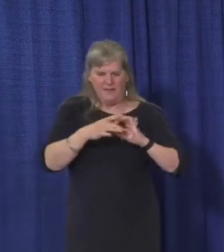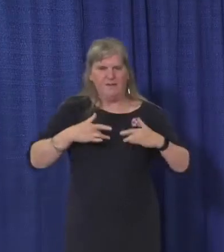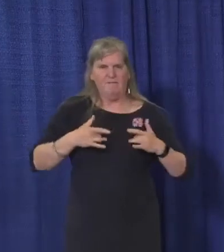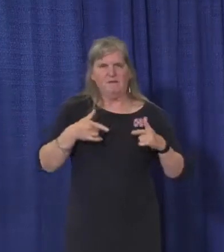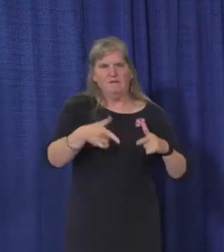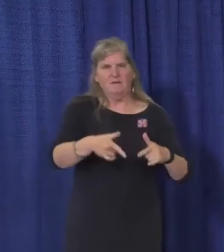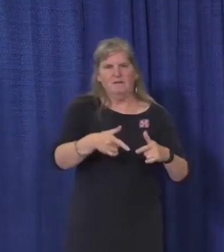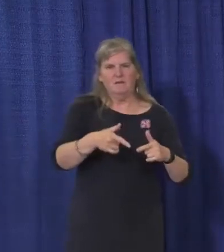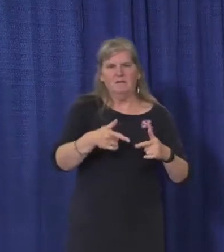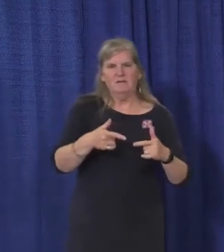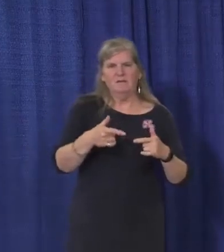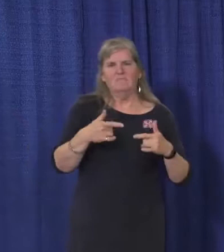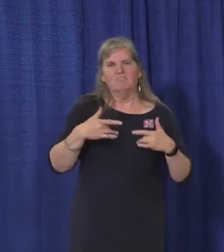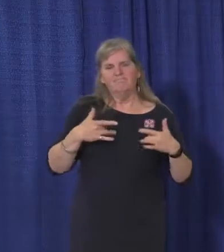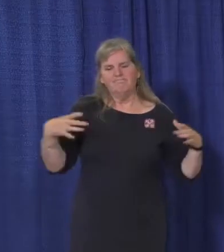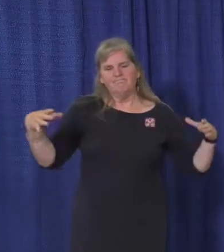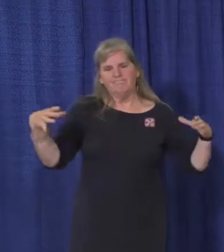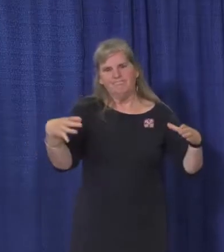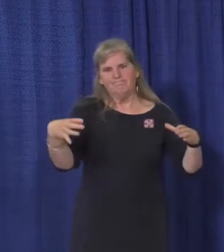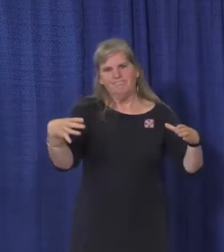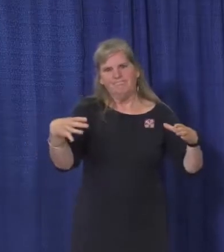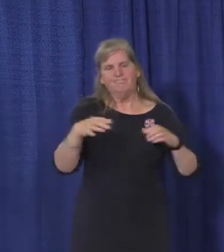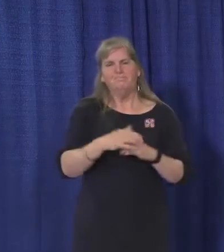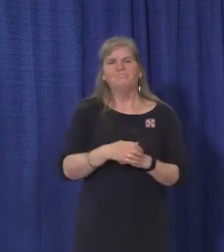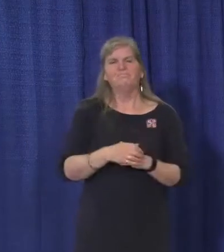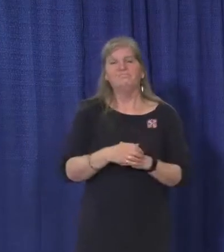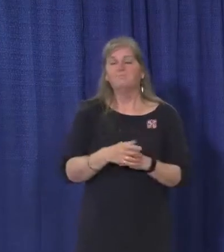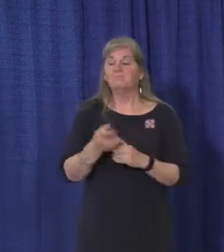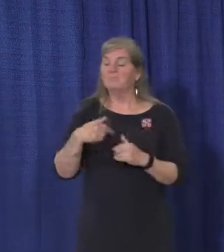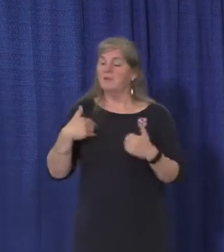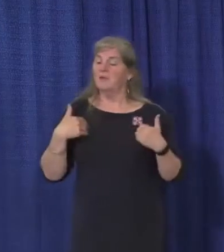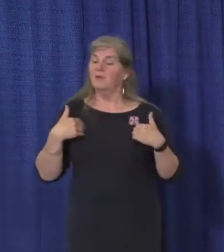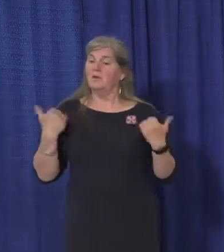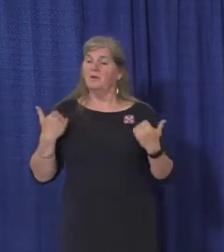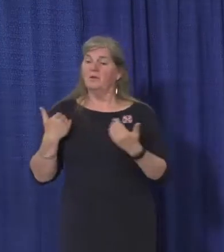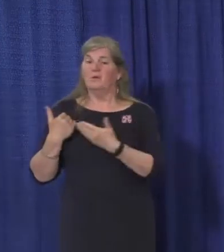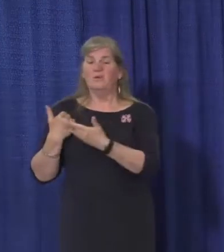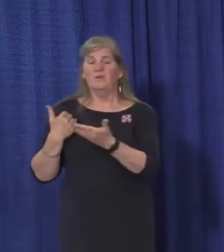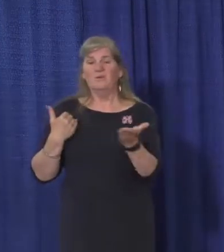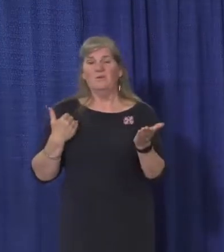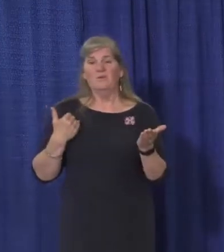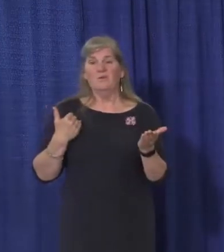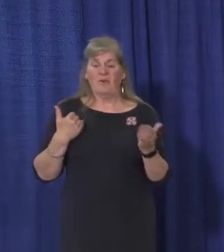to these initial gatherings. Youth have not had vaccine